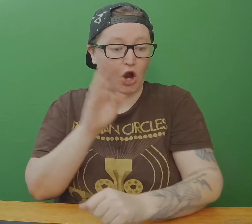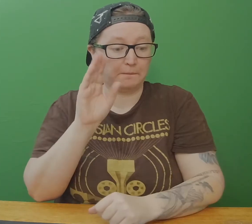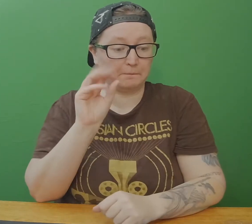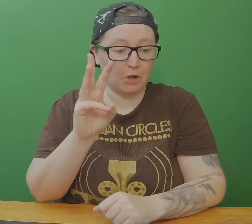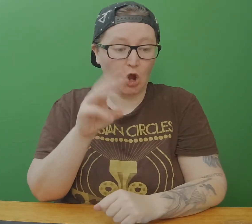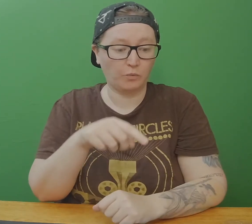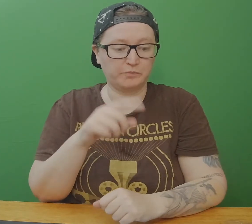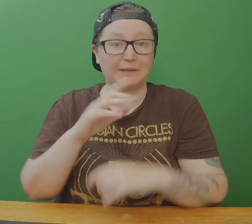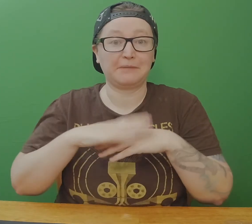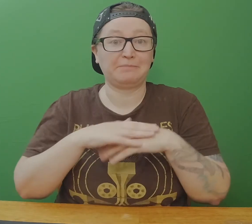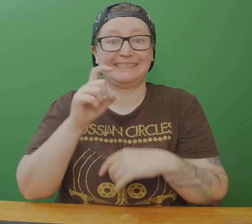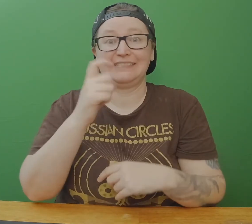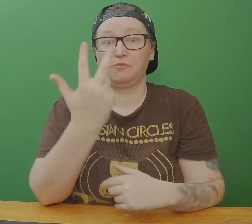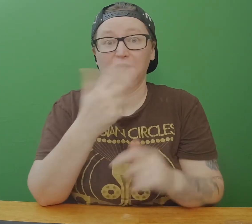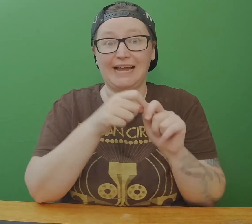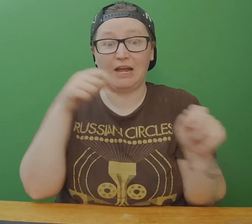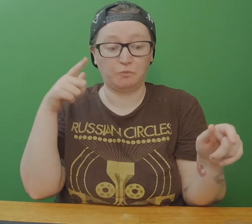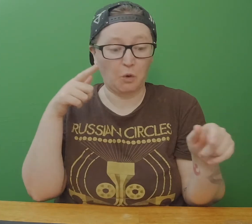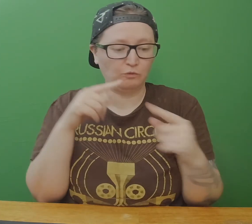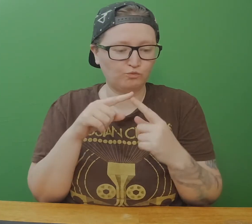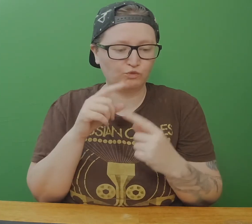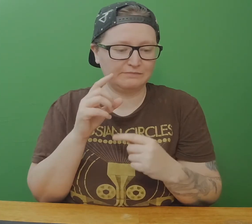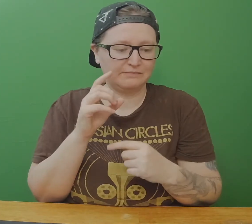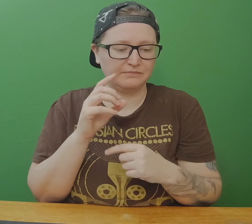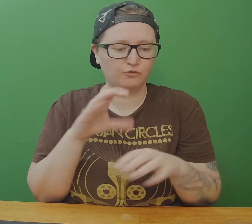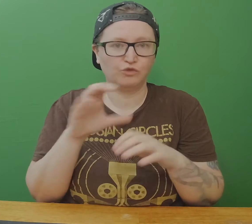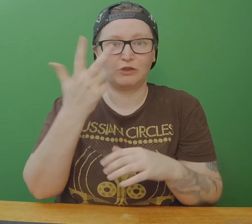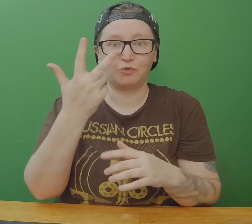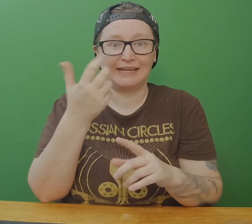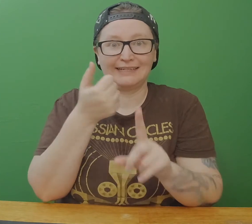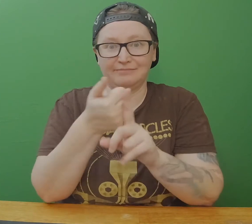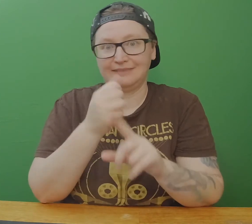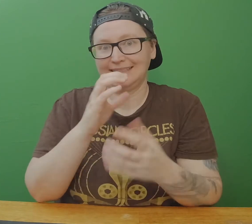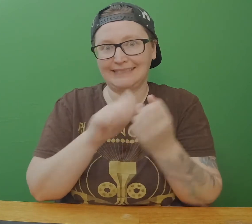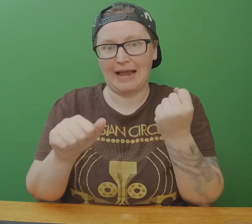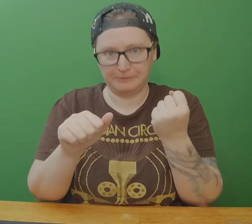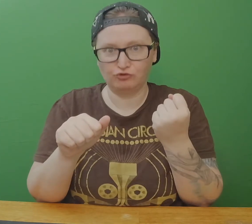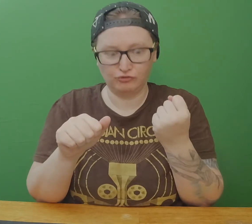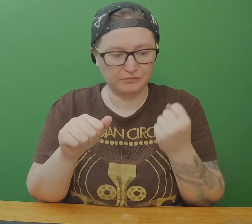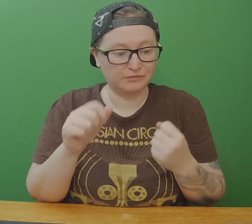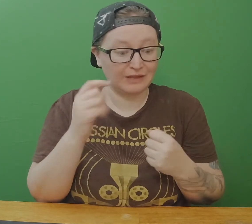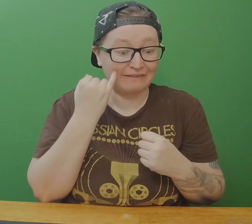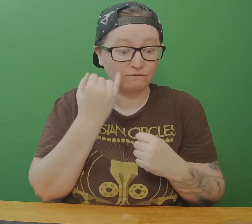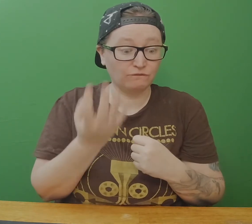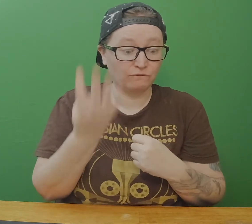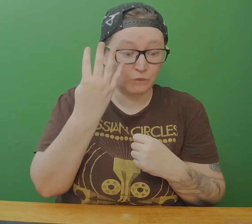so for example for the long bow you need at least three arrows to get three damage or three hits